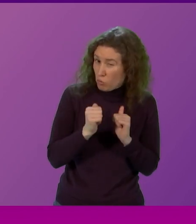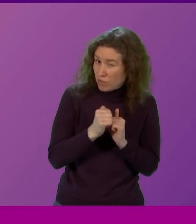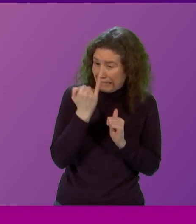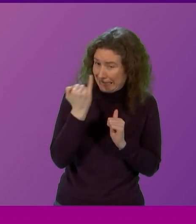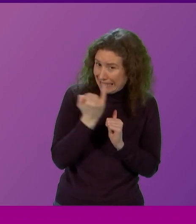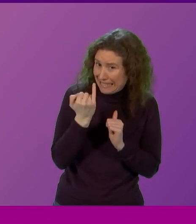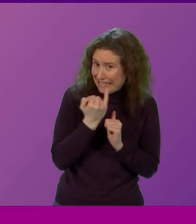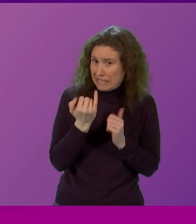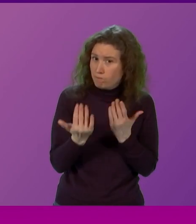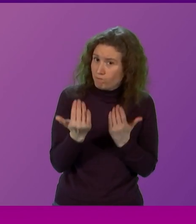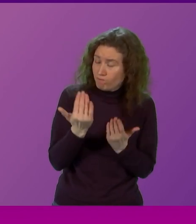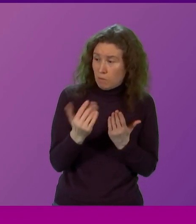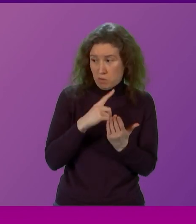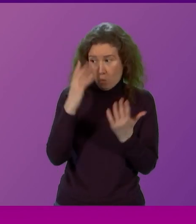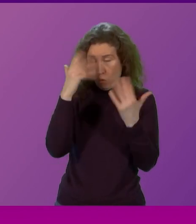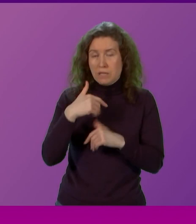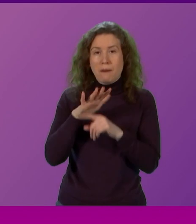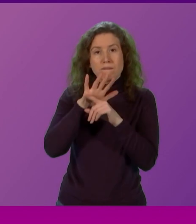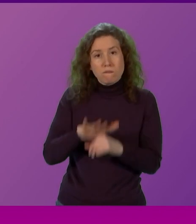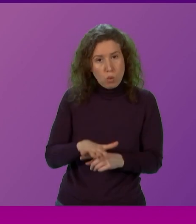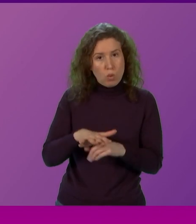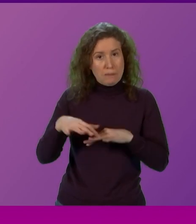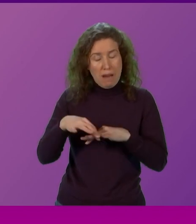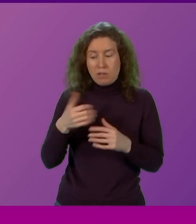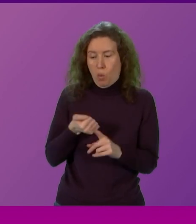the light of concerns about forced marriage and coercion?